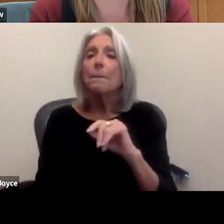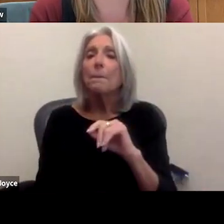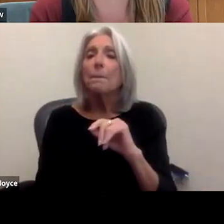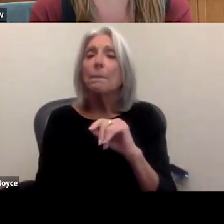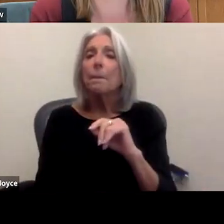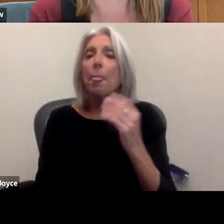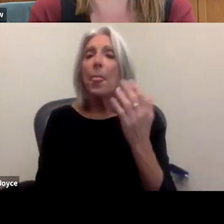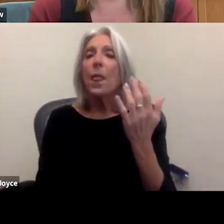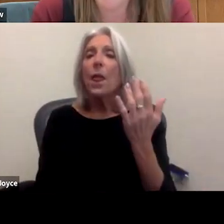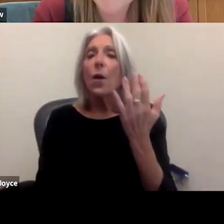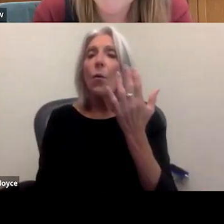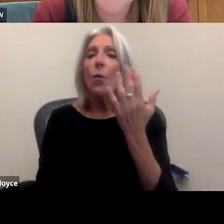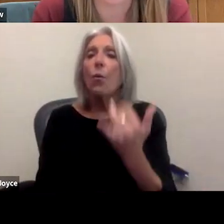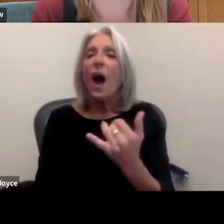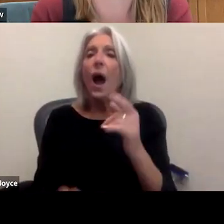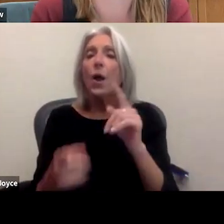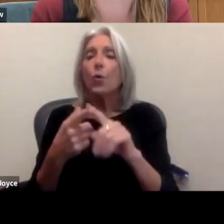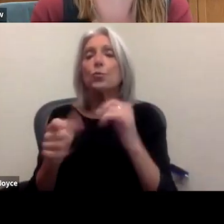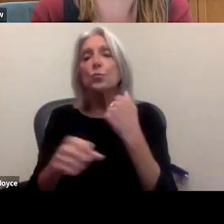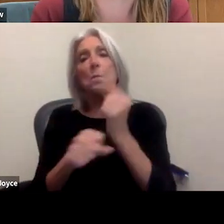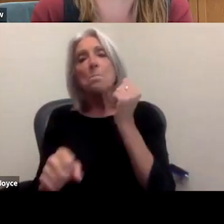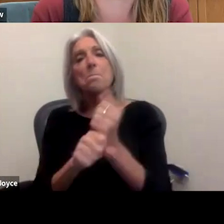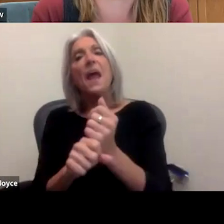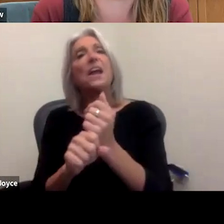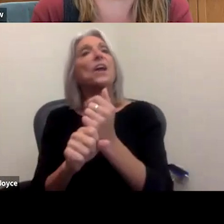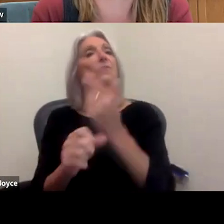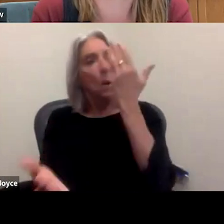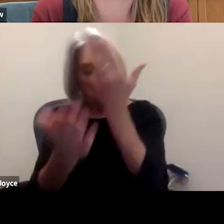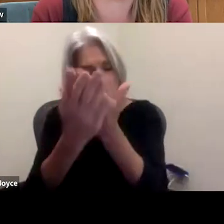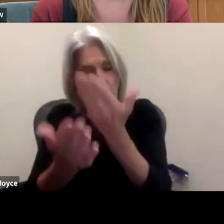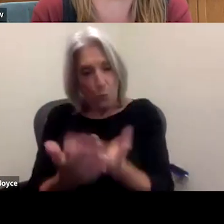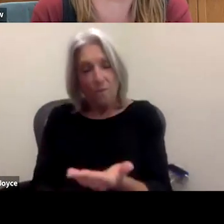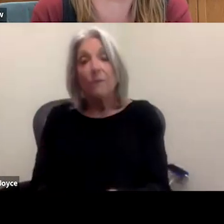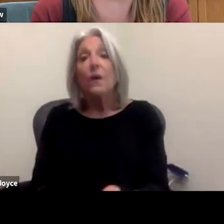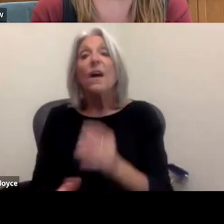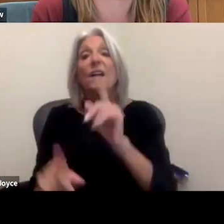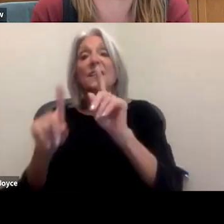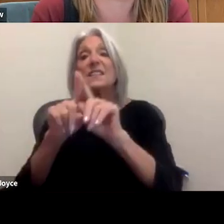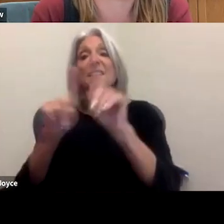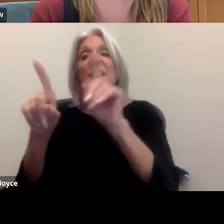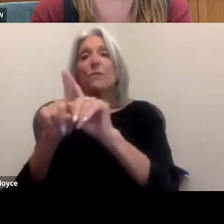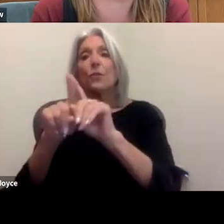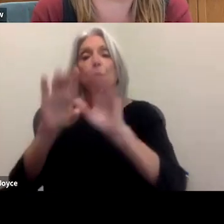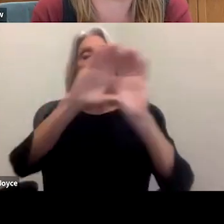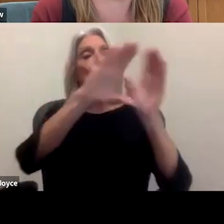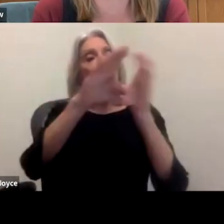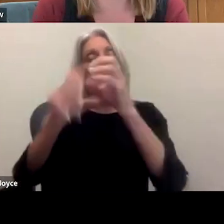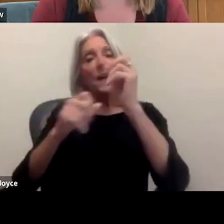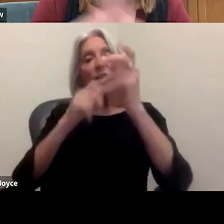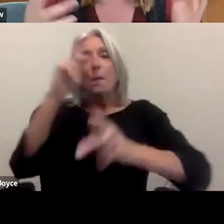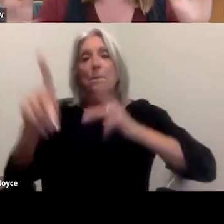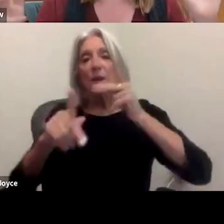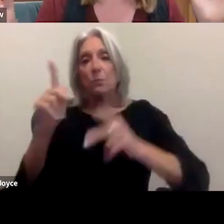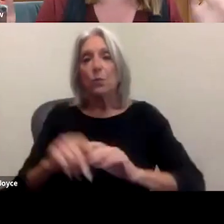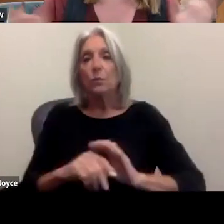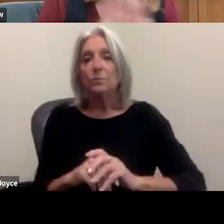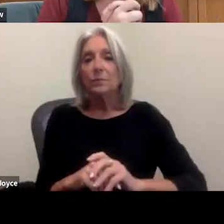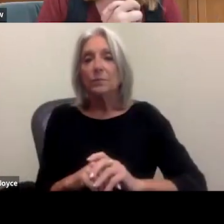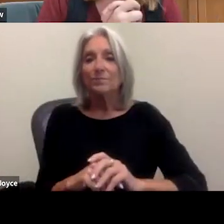It's used as a justification for devaluing certain types of people across different things.